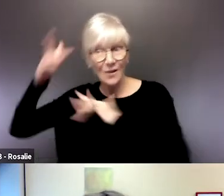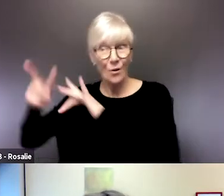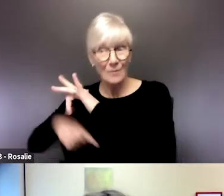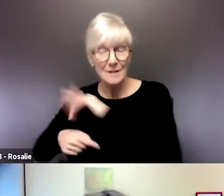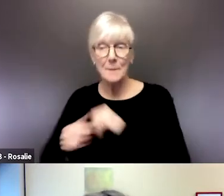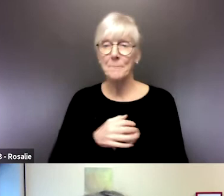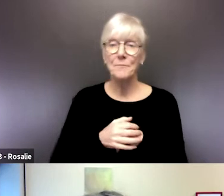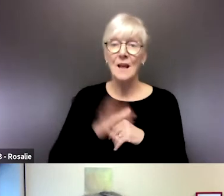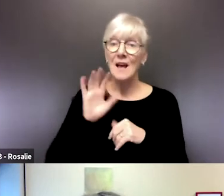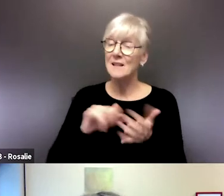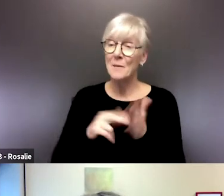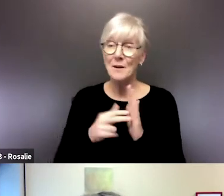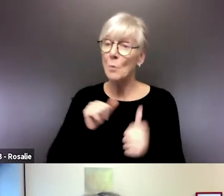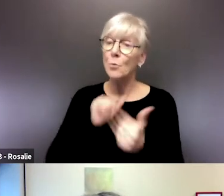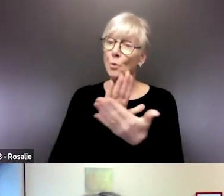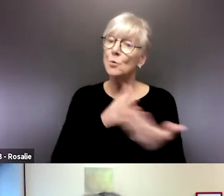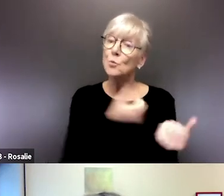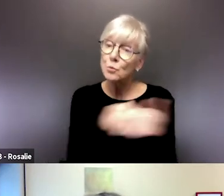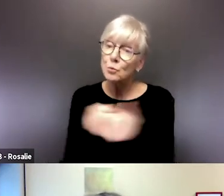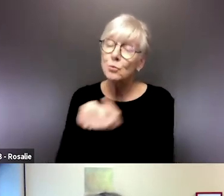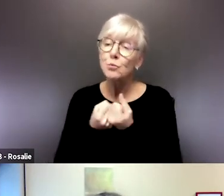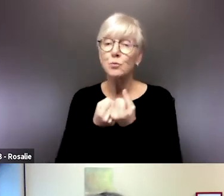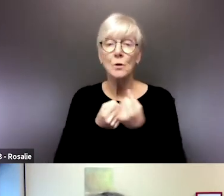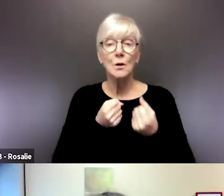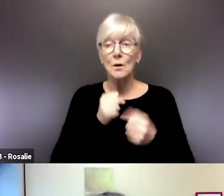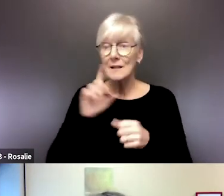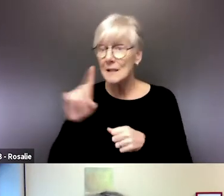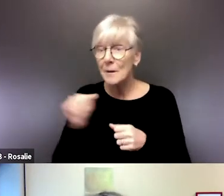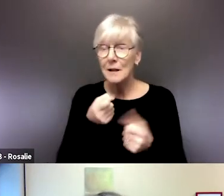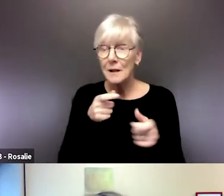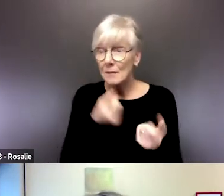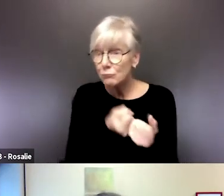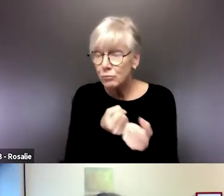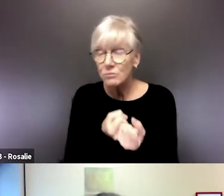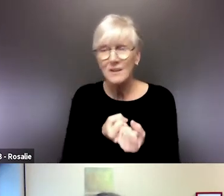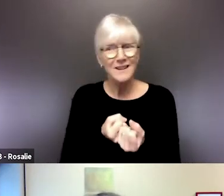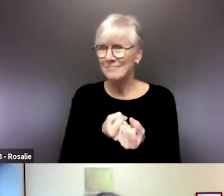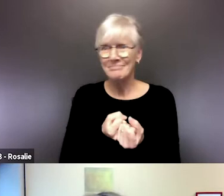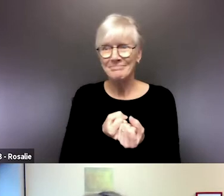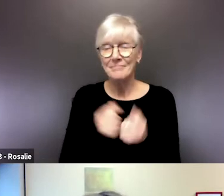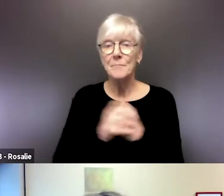of the approach to disability management and the confidence of the stakeholders in being able to